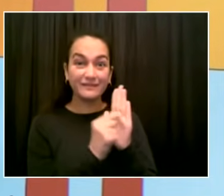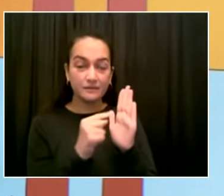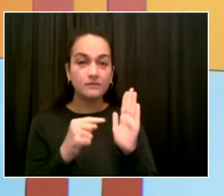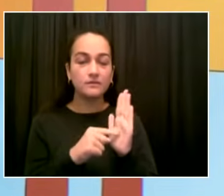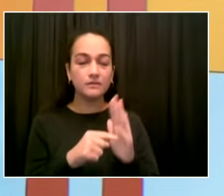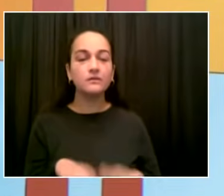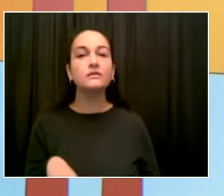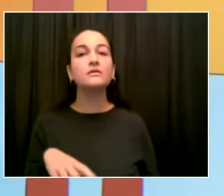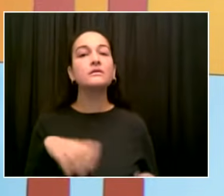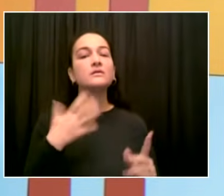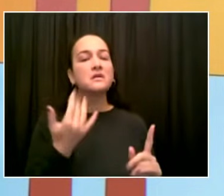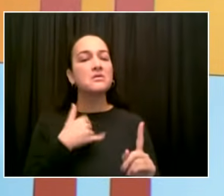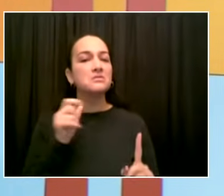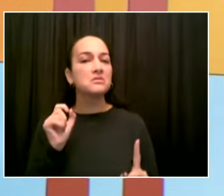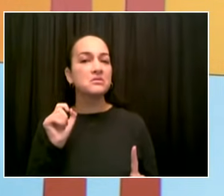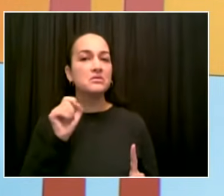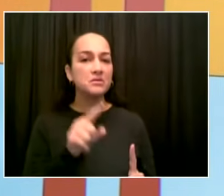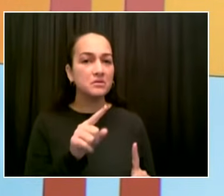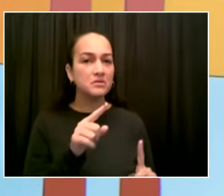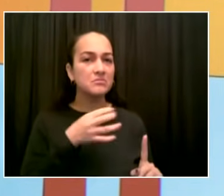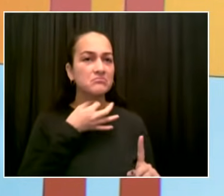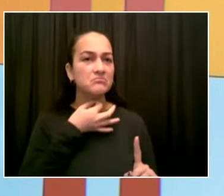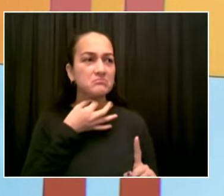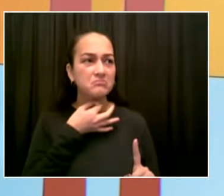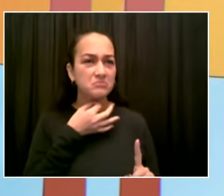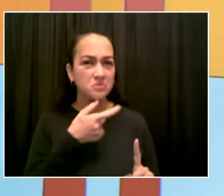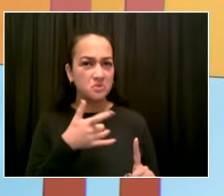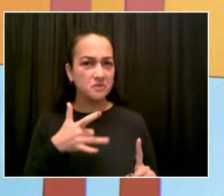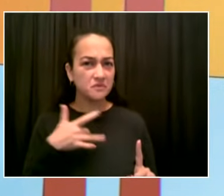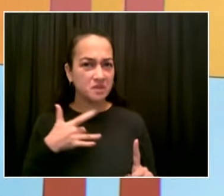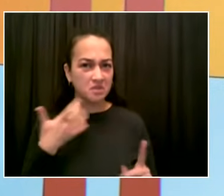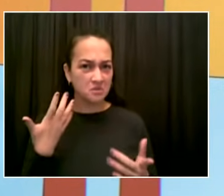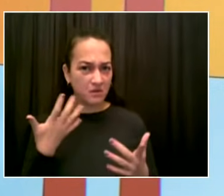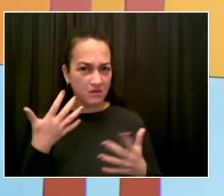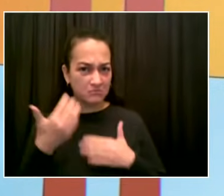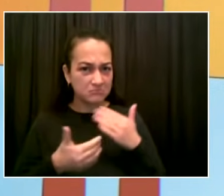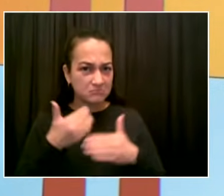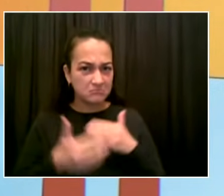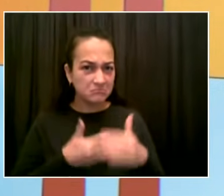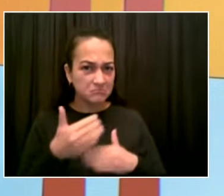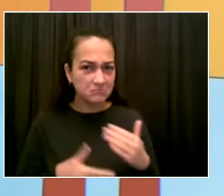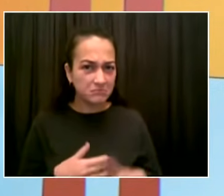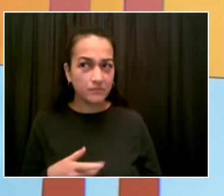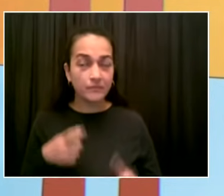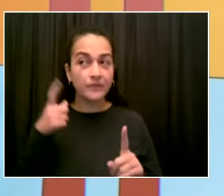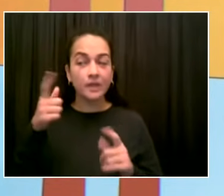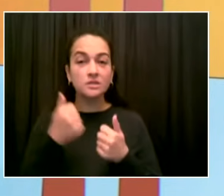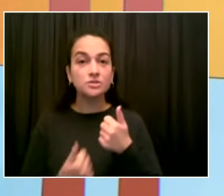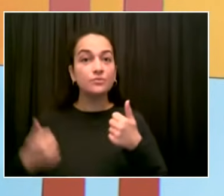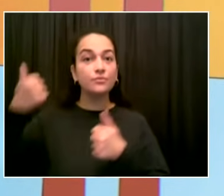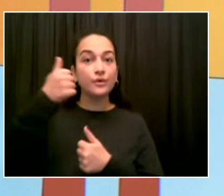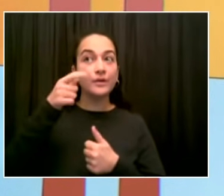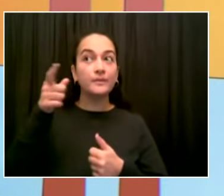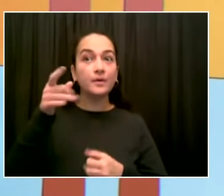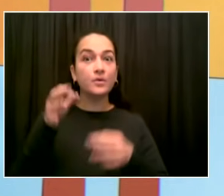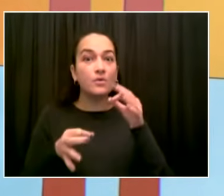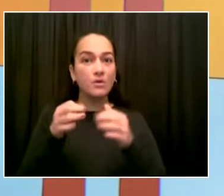DECADE HERE. I'M ASKING YOU TO PLAY PUNGENCE SOMEWHAT WITH THIS QUESTION, BUT HOW DO YOU FEEL THIS CASE WILL